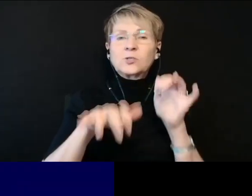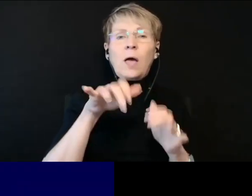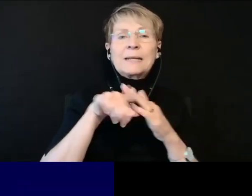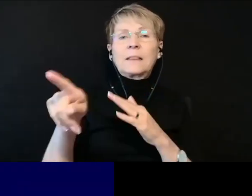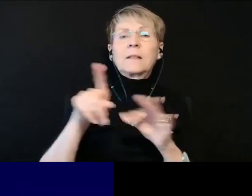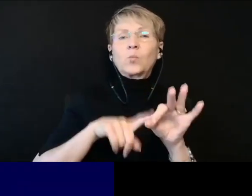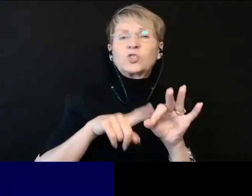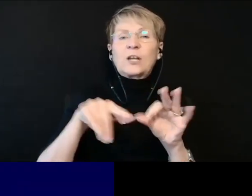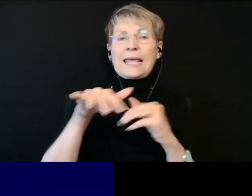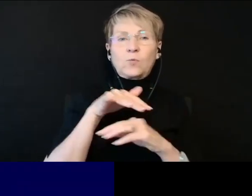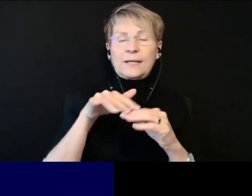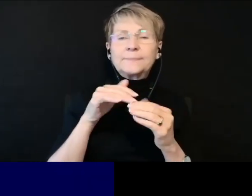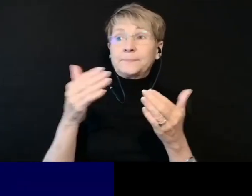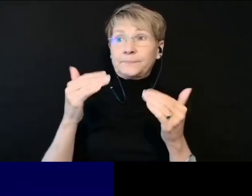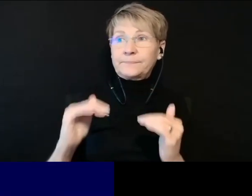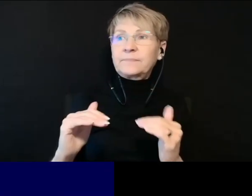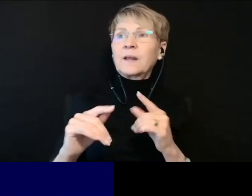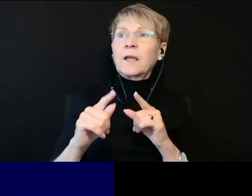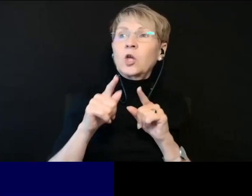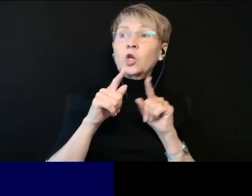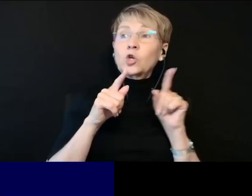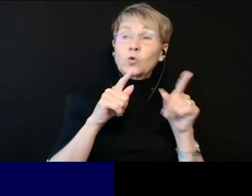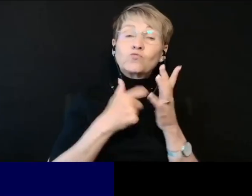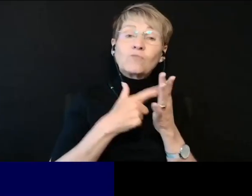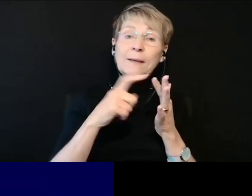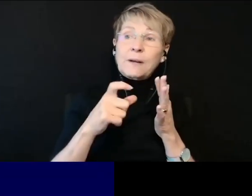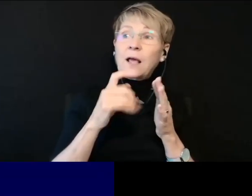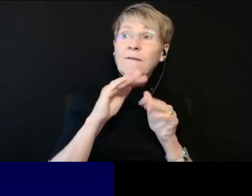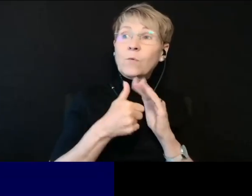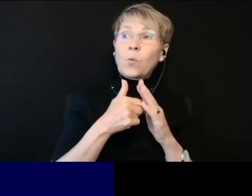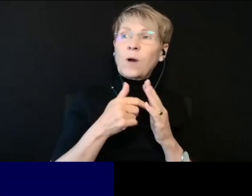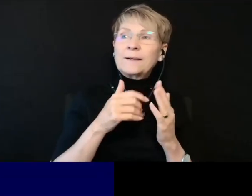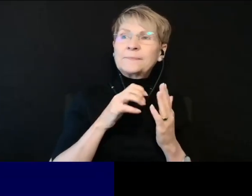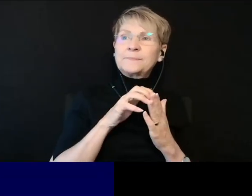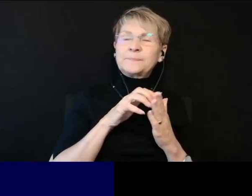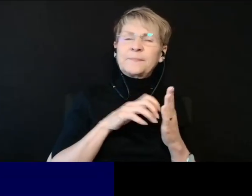back to the other one. You made a recommendation for a text just before the assistive technology